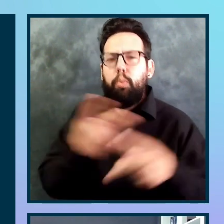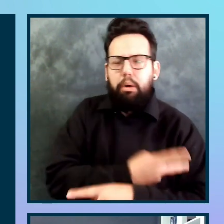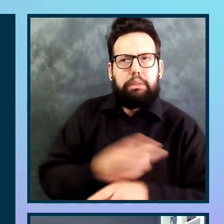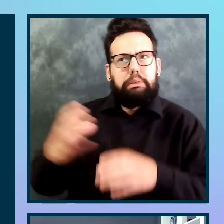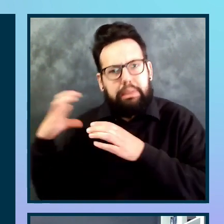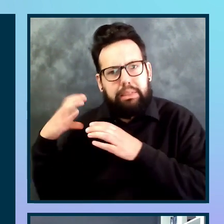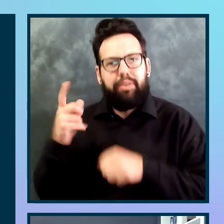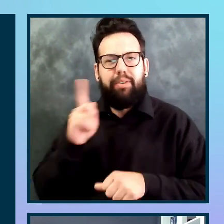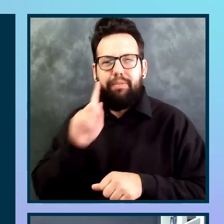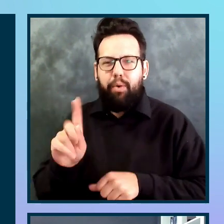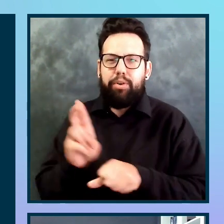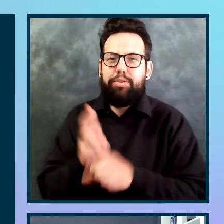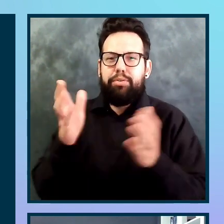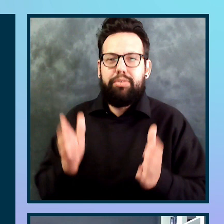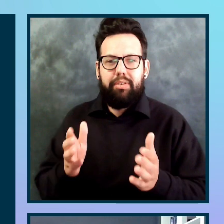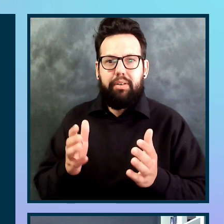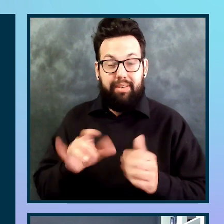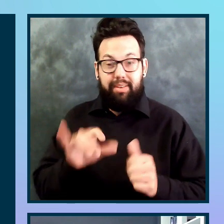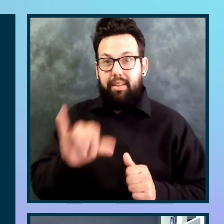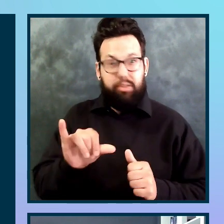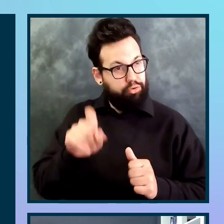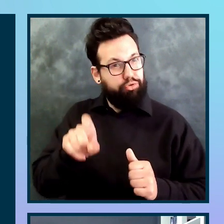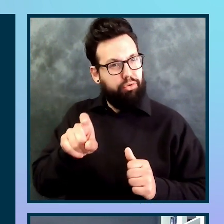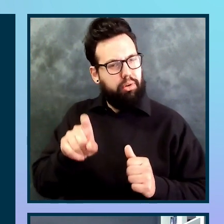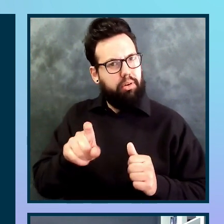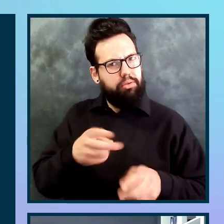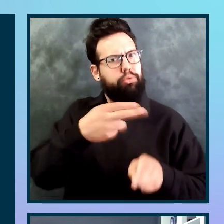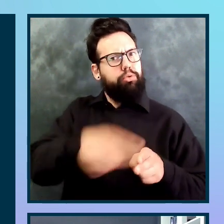Like we need to consider those scenarios 'cause they're there for a reason.